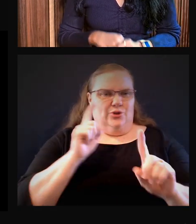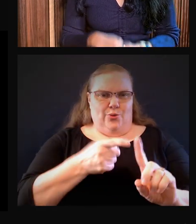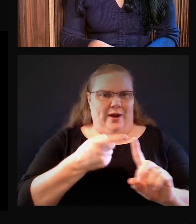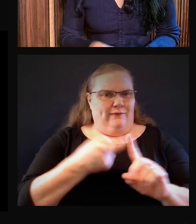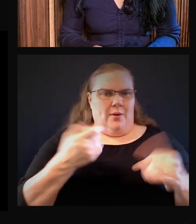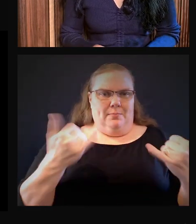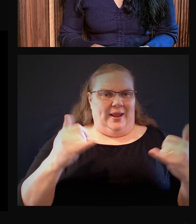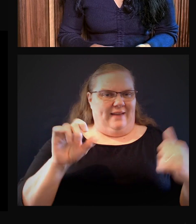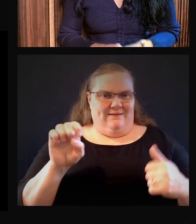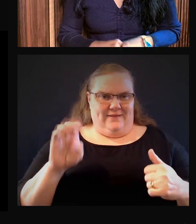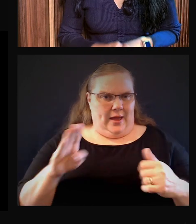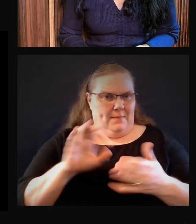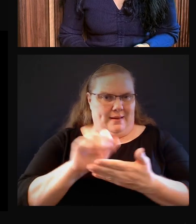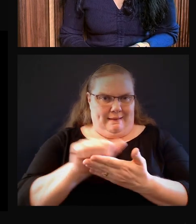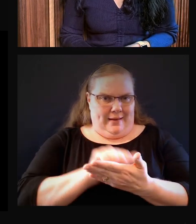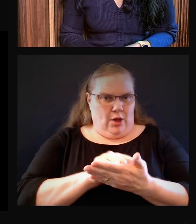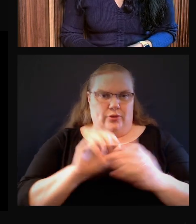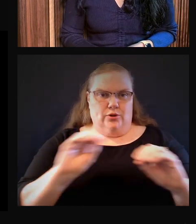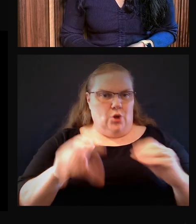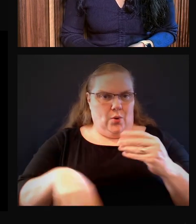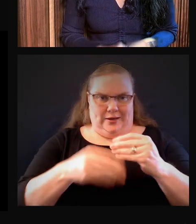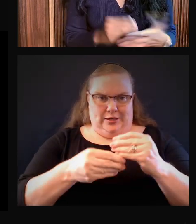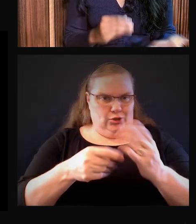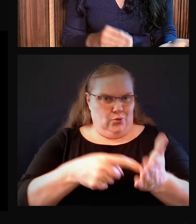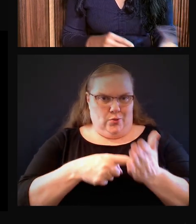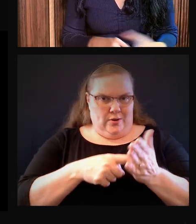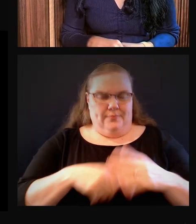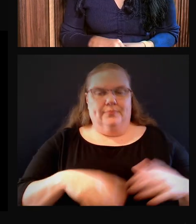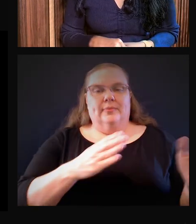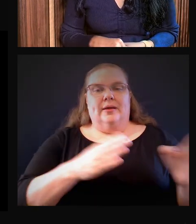The next step is to train the ML model with the data that we have just derived.